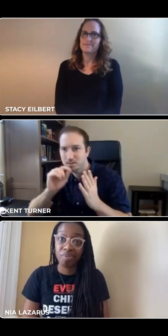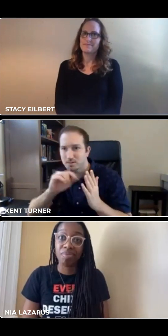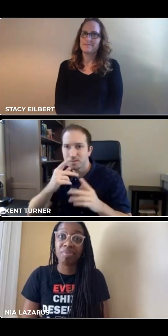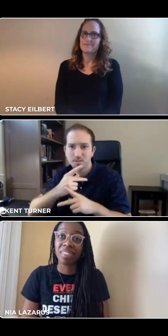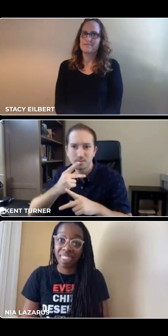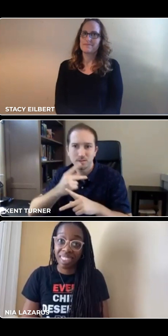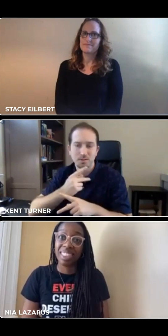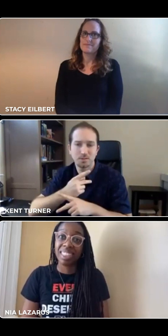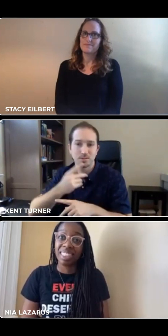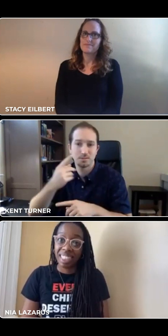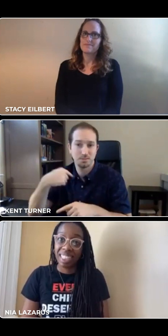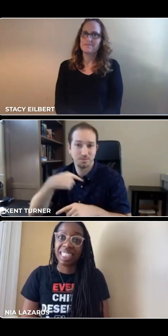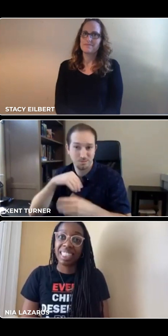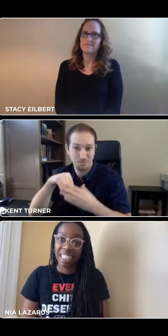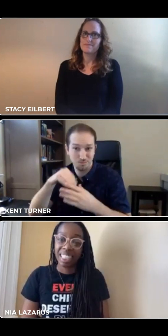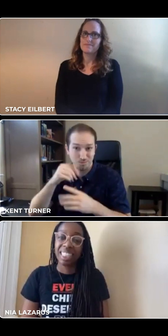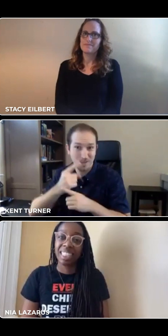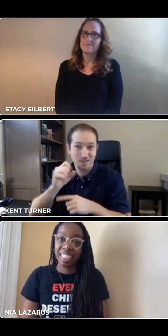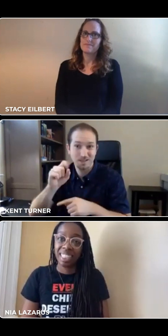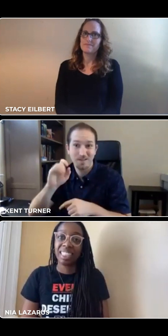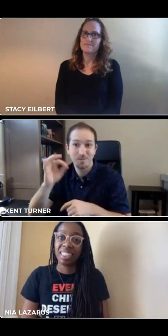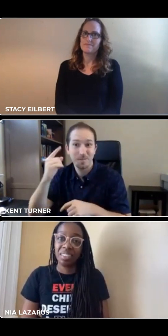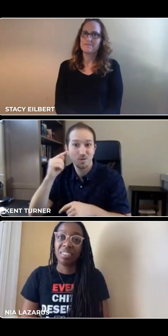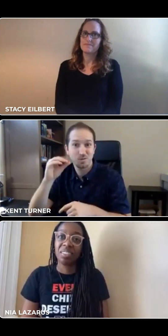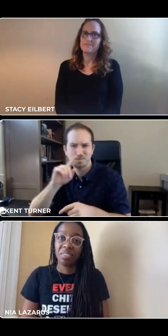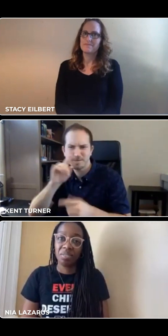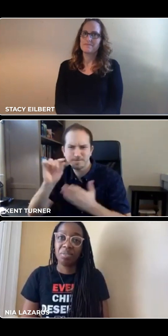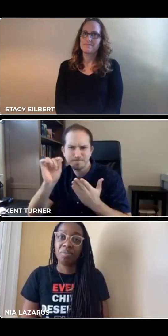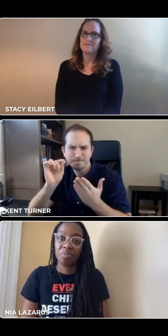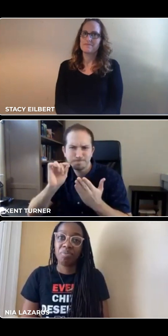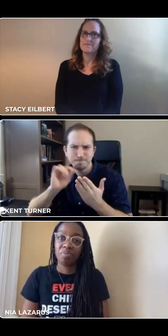as the teachers! We have got to come up with the lesson plans, that curriculum. Are we